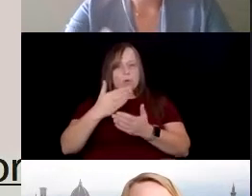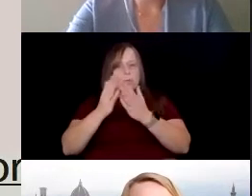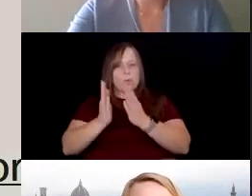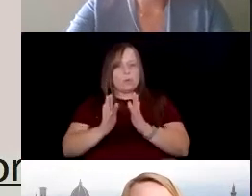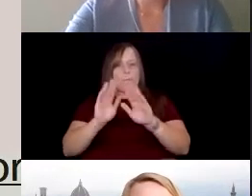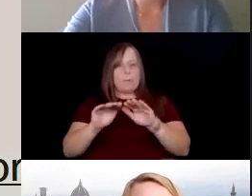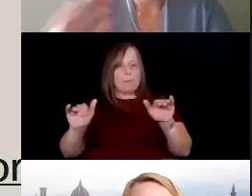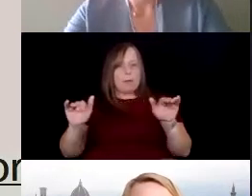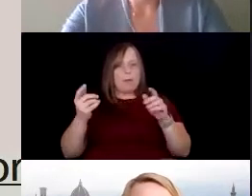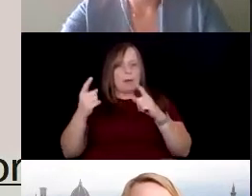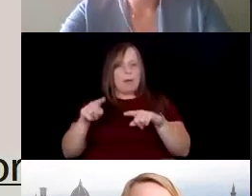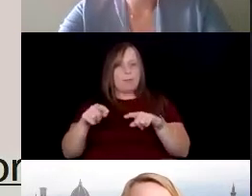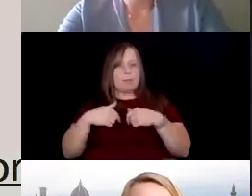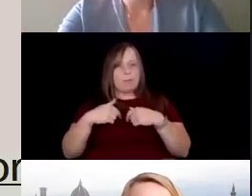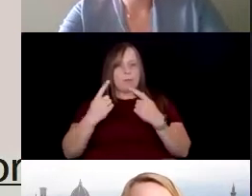This is what happened to me, and here's what I'm doing now.